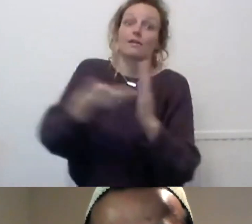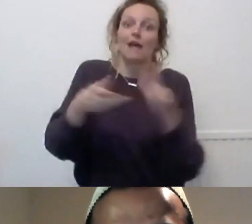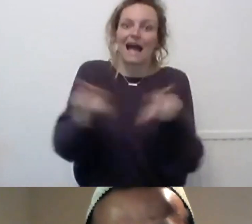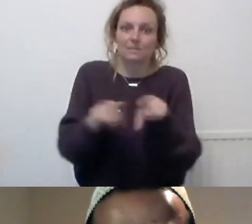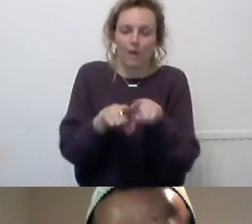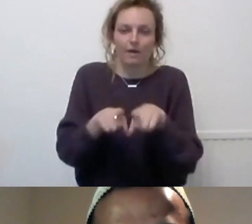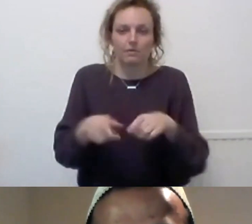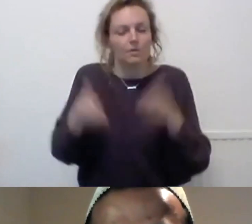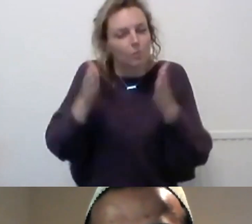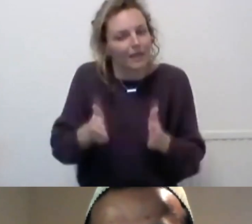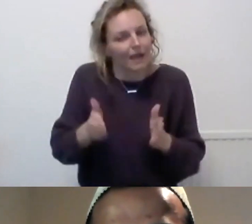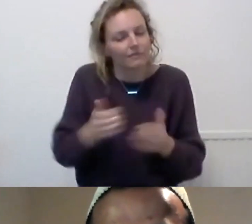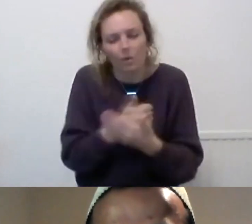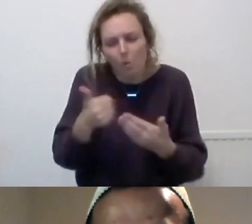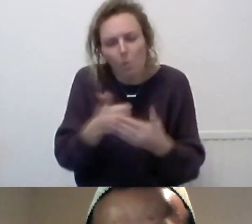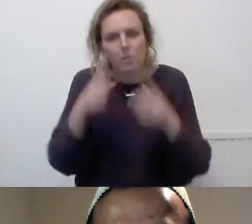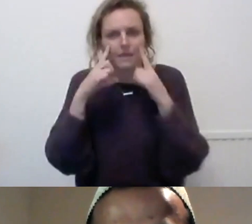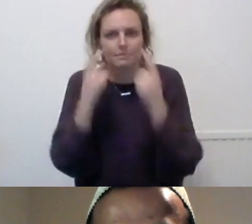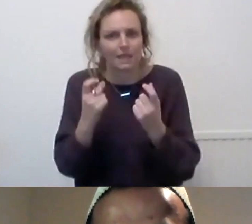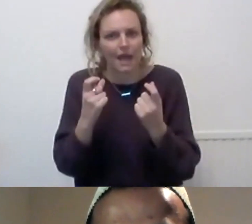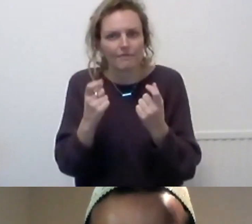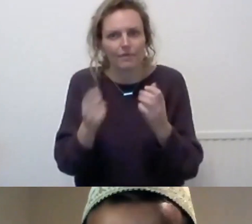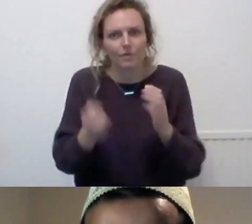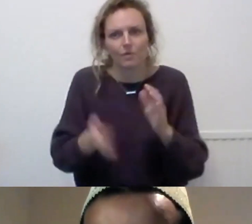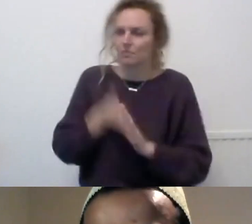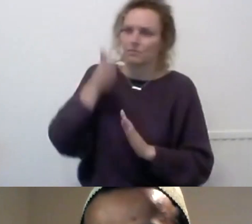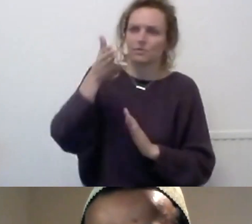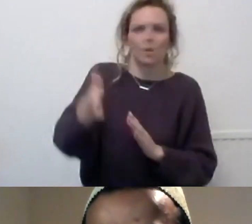the cafes, or to stand on a street corner and talk to our friends. Because actually,